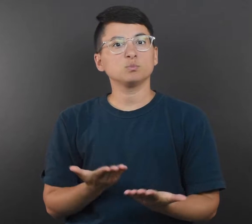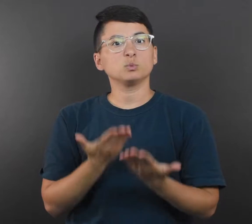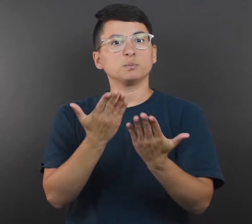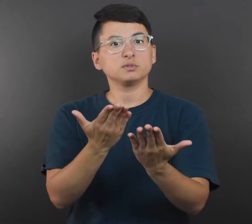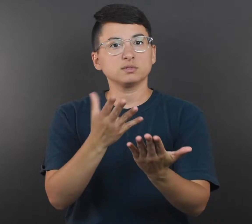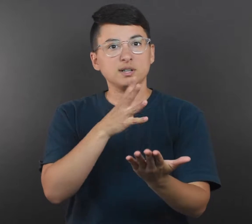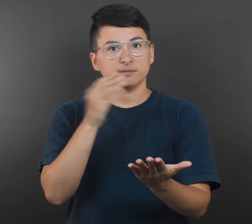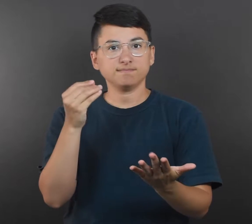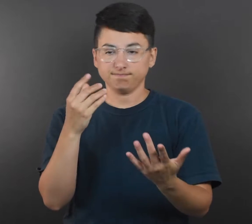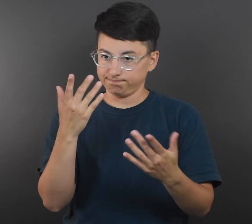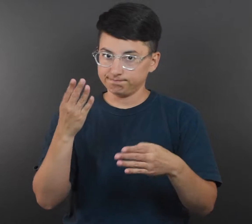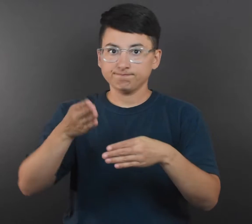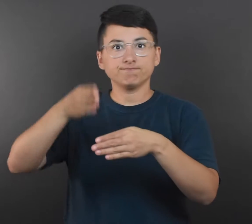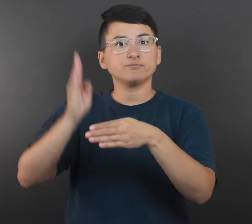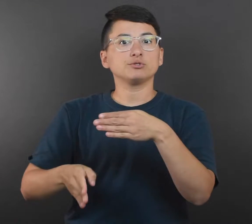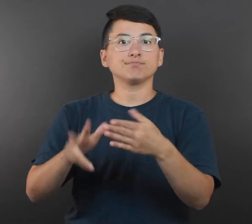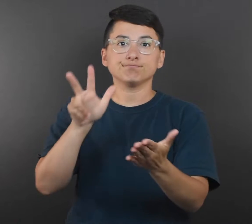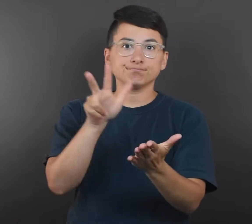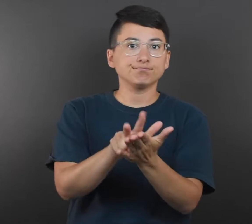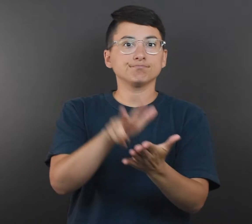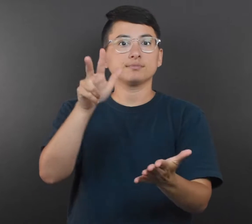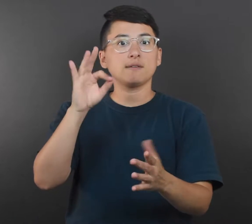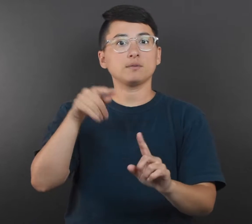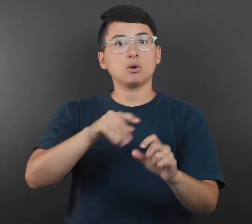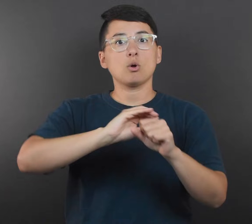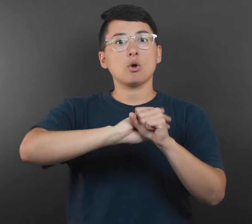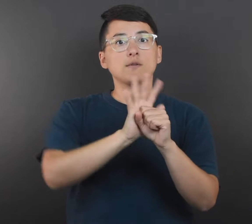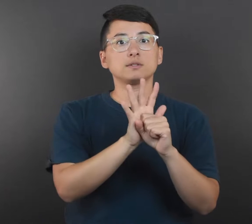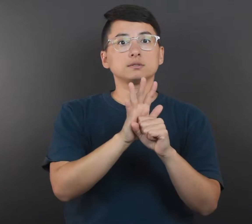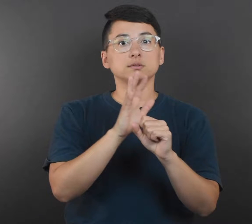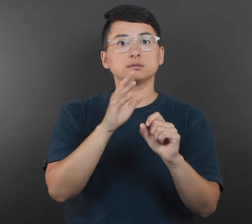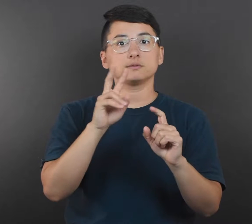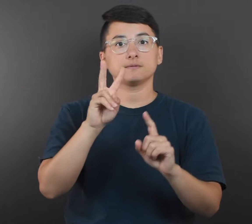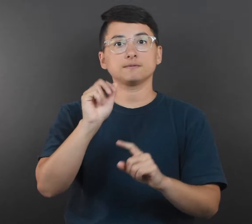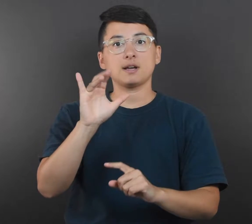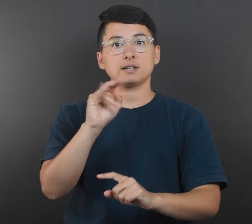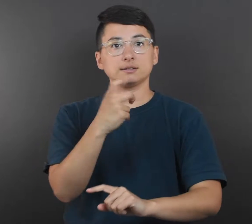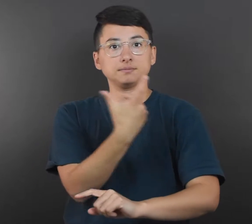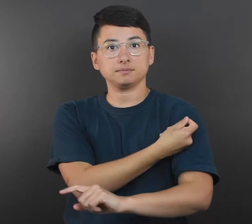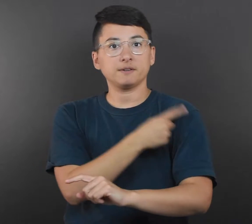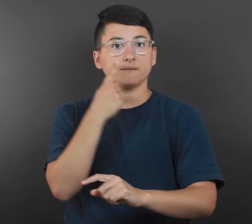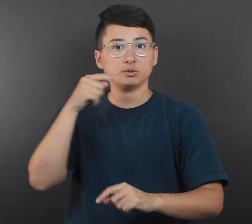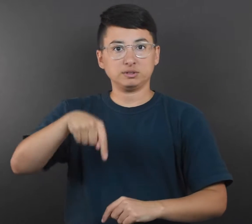which was recommended by the Centers for Disease Control and Prevention (CDC) over the weekend.